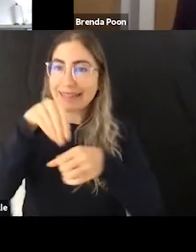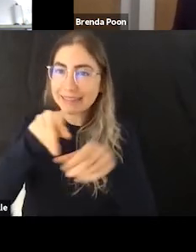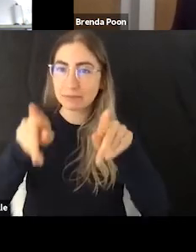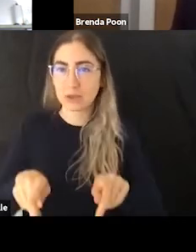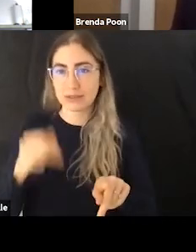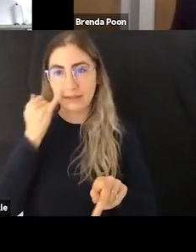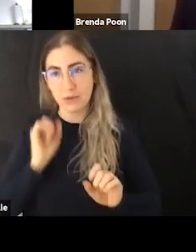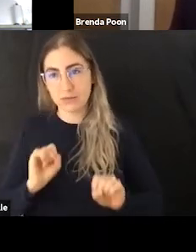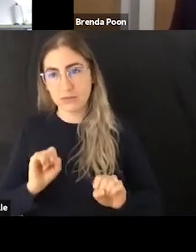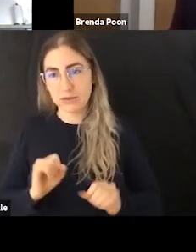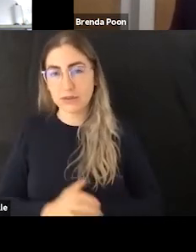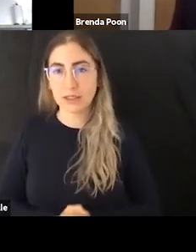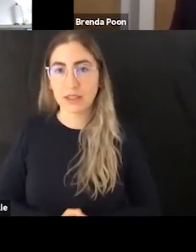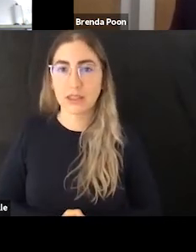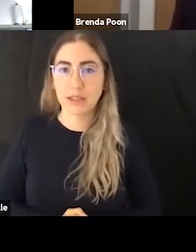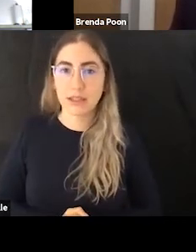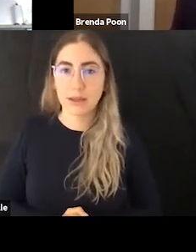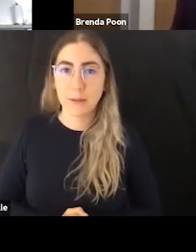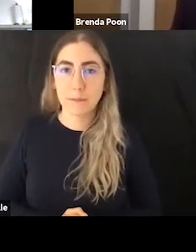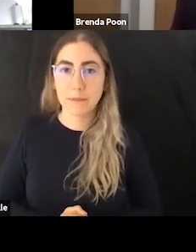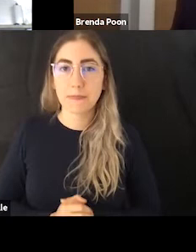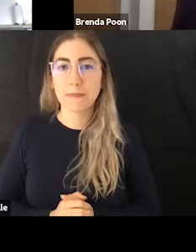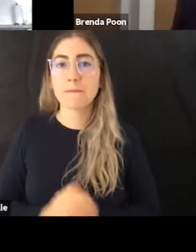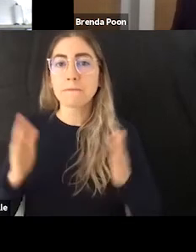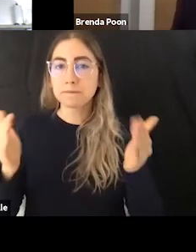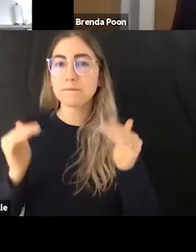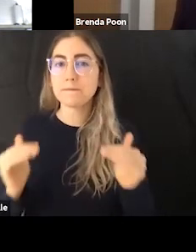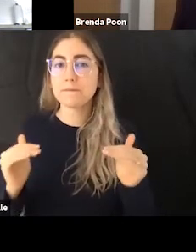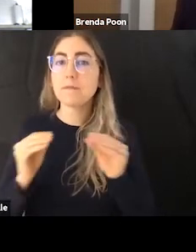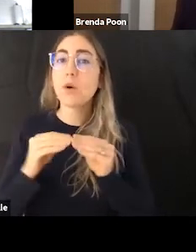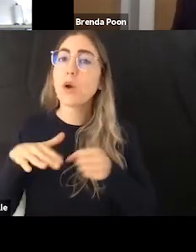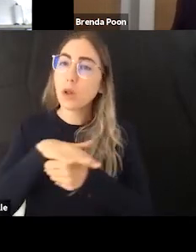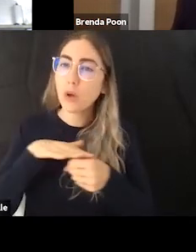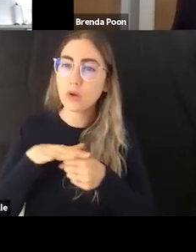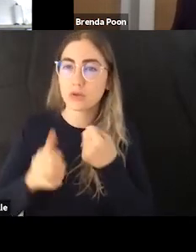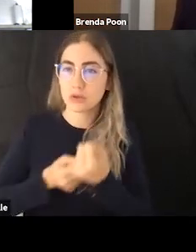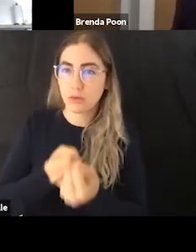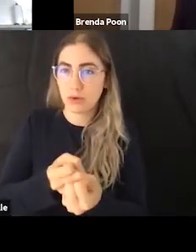IN-PERSON, IF POSSIBLE.